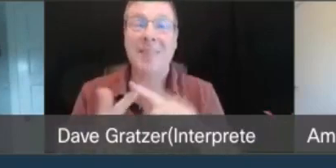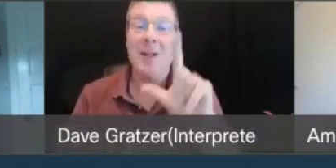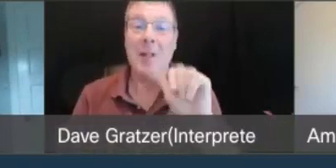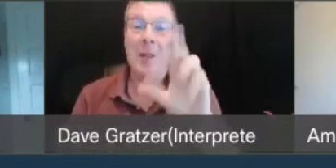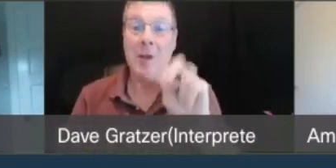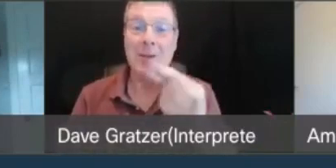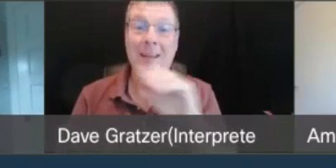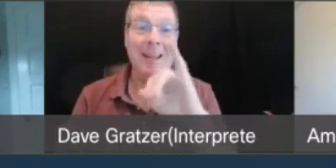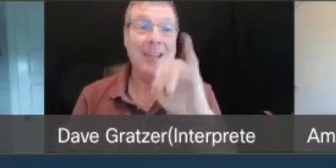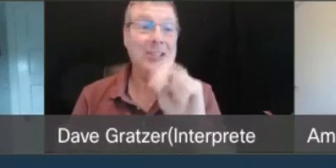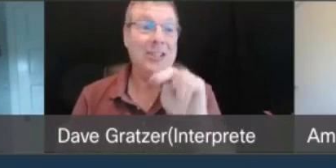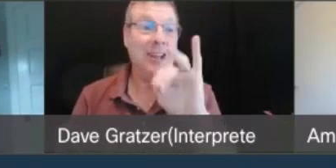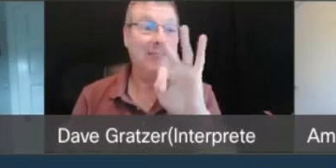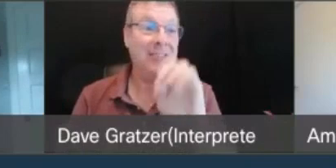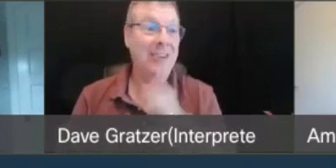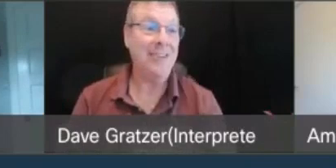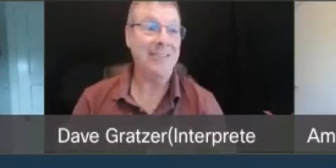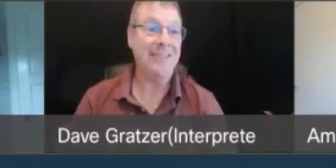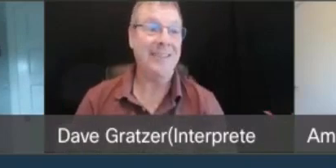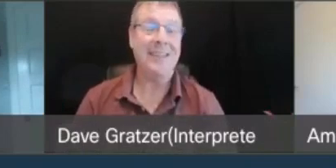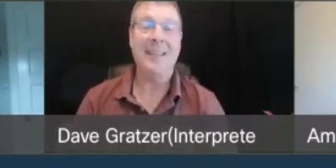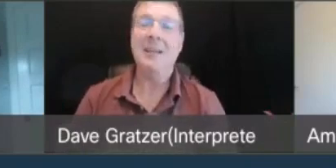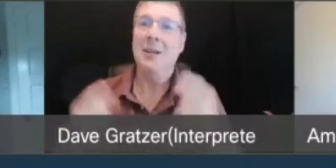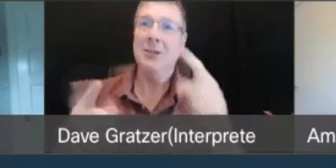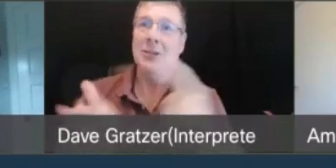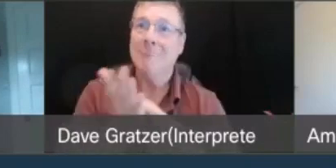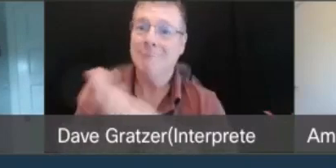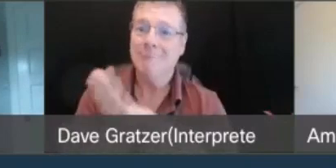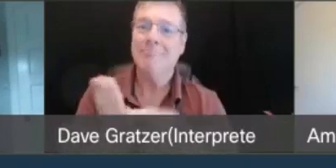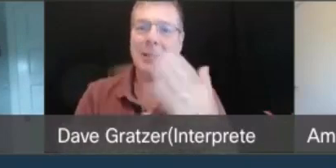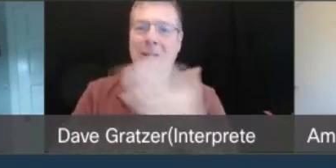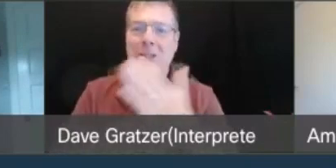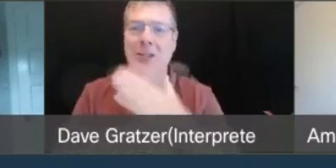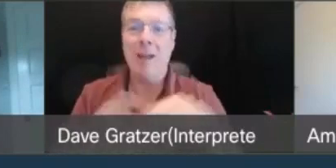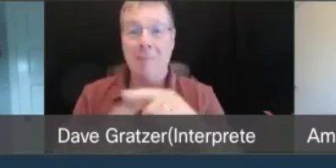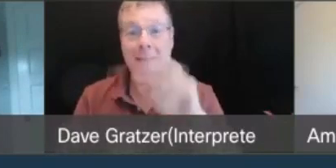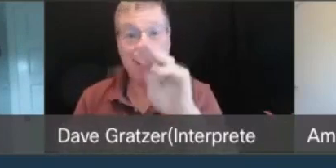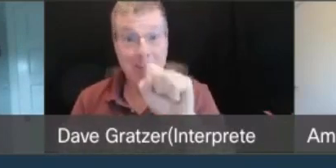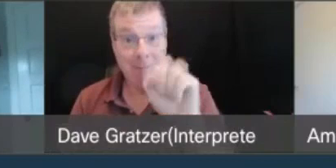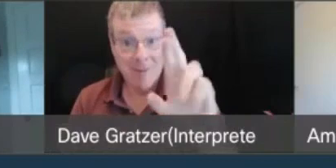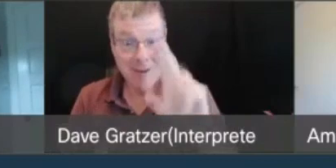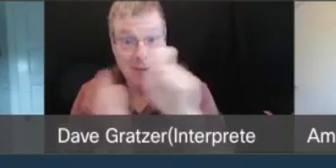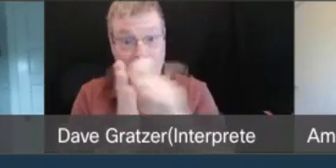who's going to in conversation, share some tips about MSR writing and then go into a little